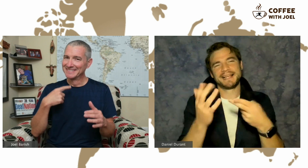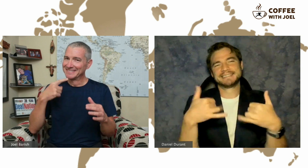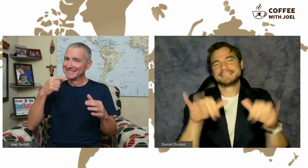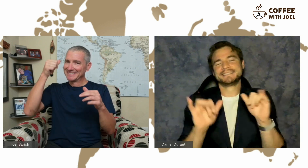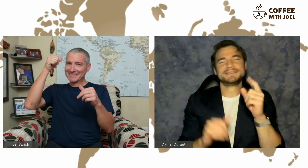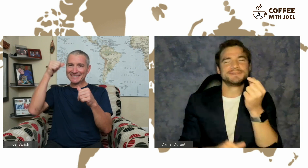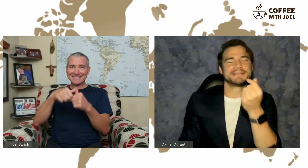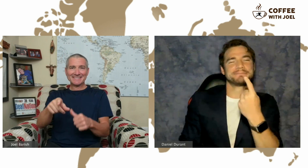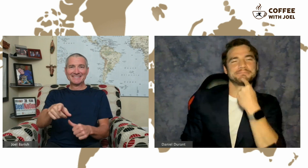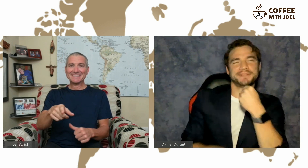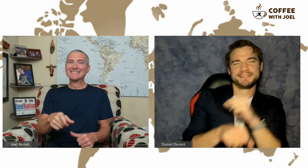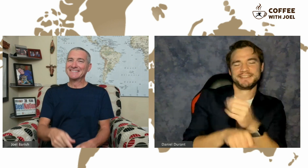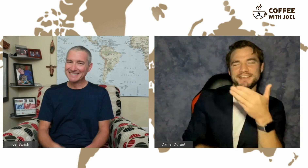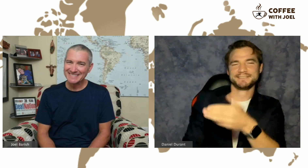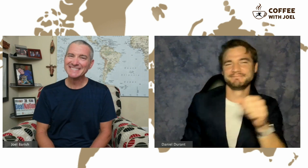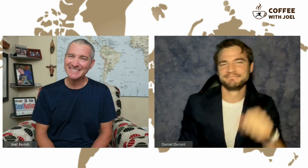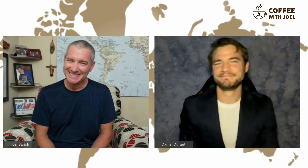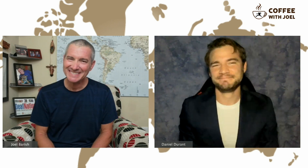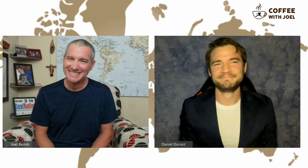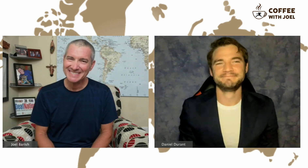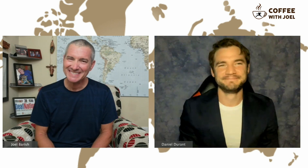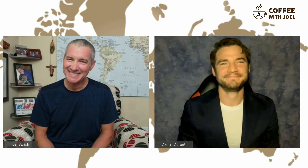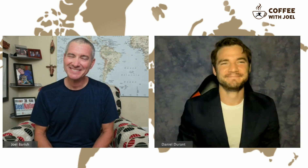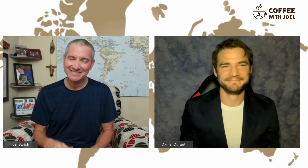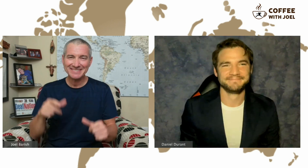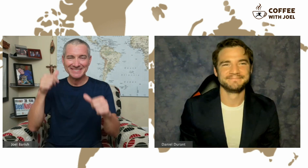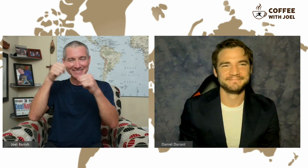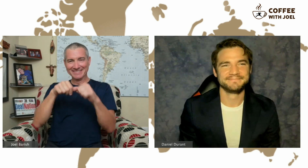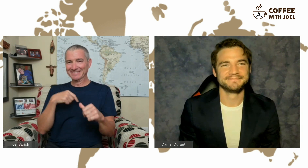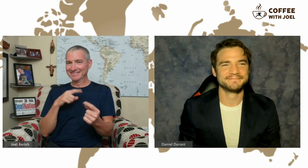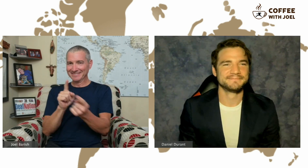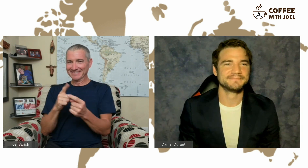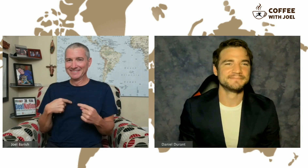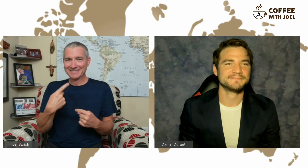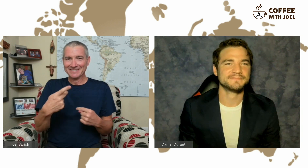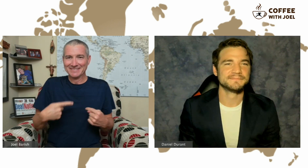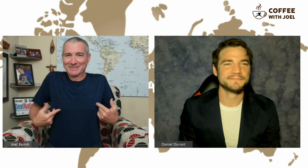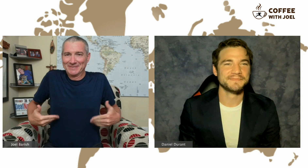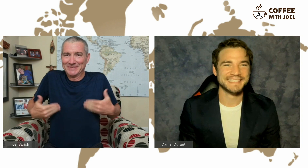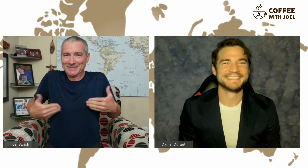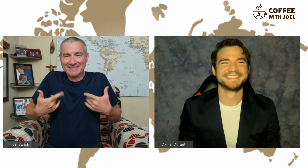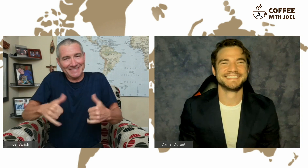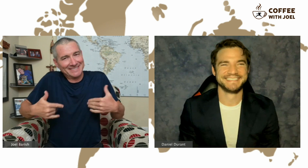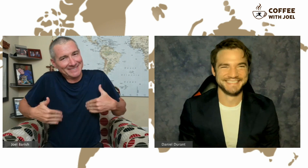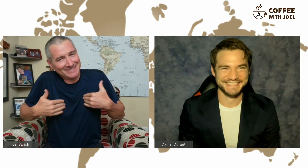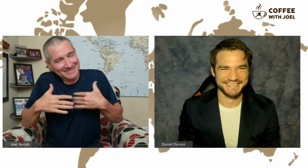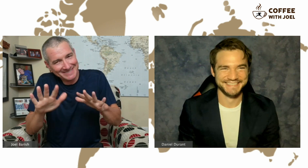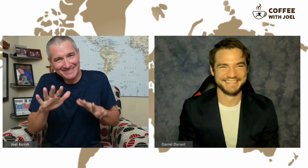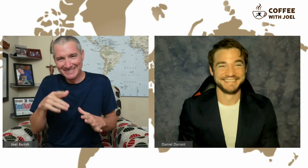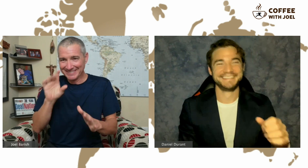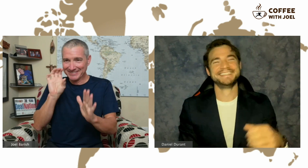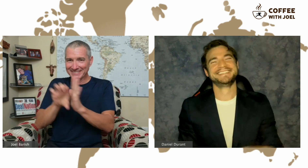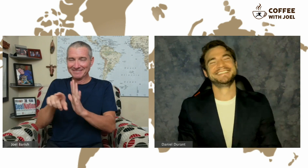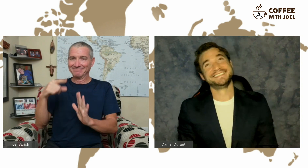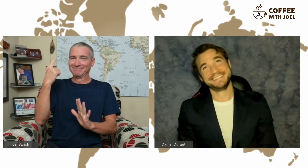Honestly, I do miss working there sometimes. I remember I met you when we were young. We’re still young, though.